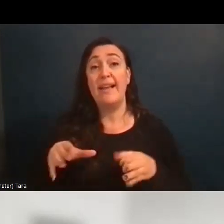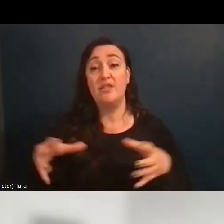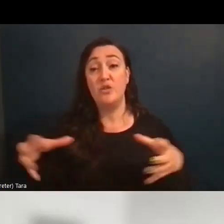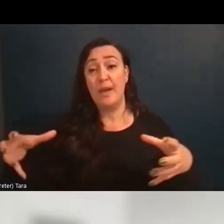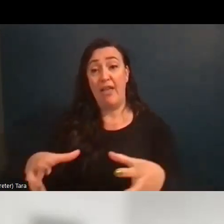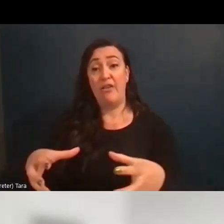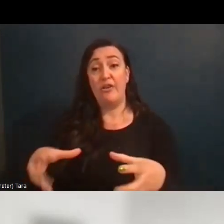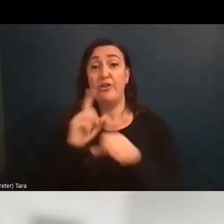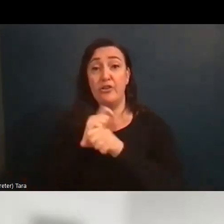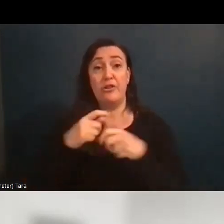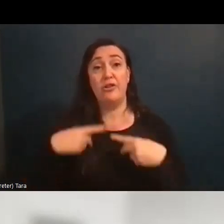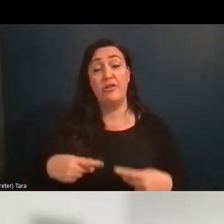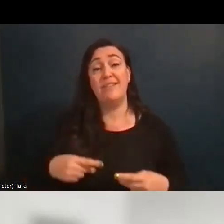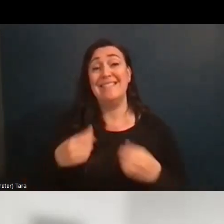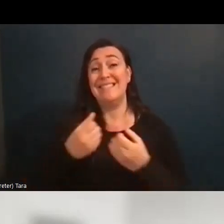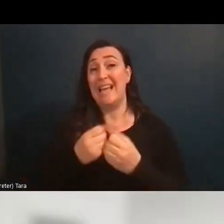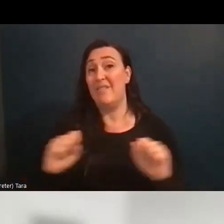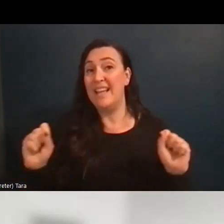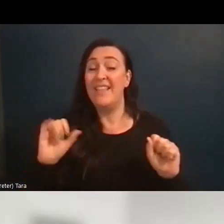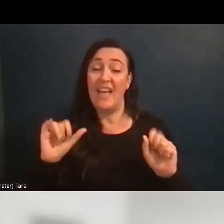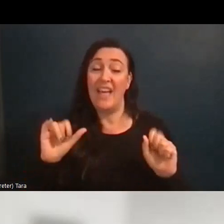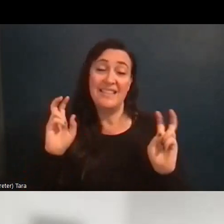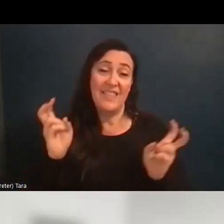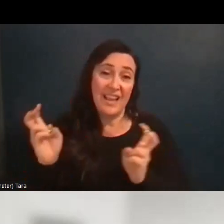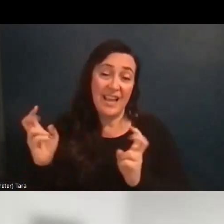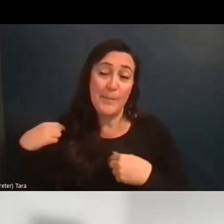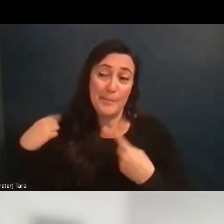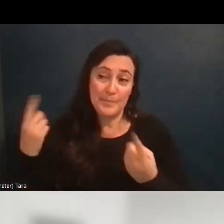the projects that we've seen using using those pasture walks